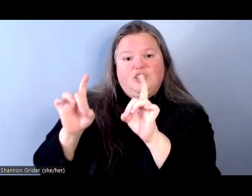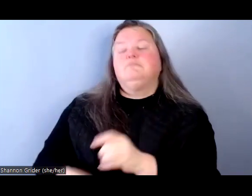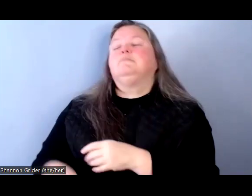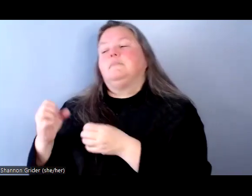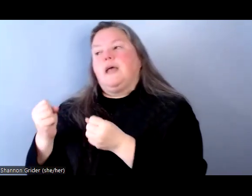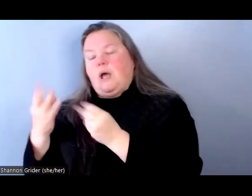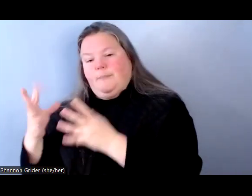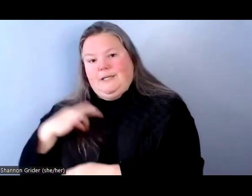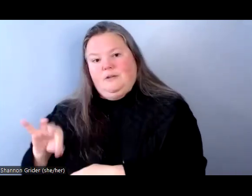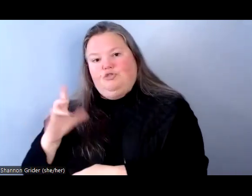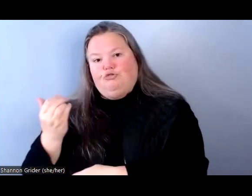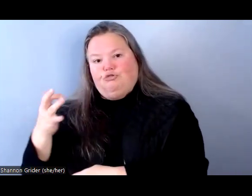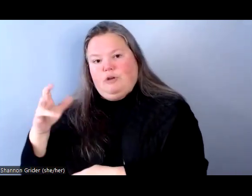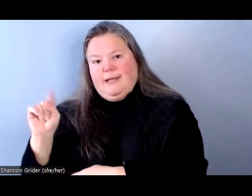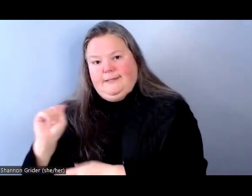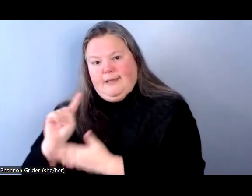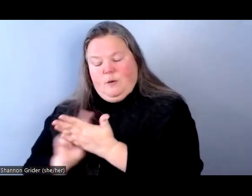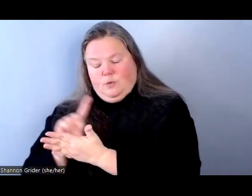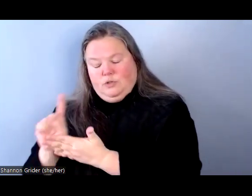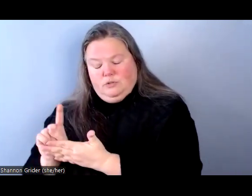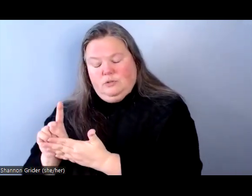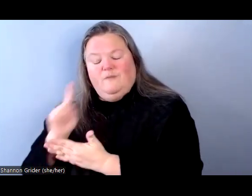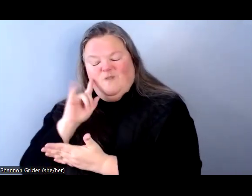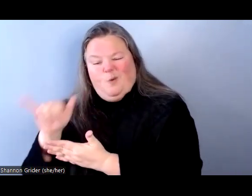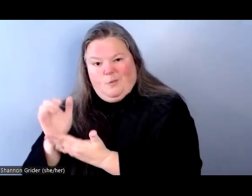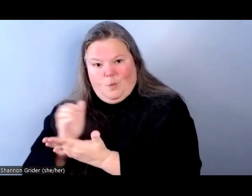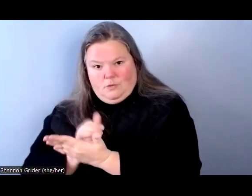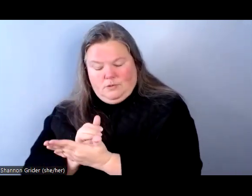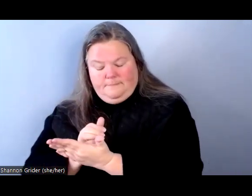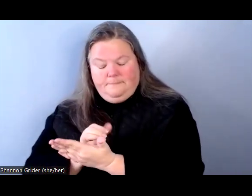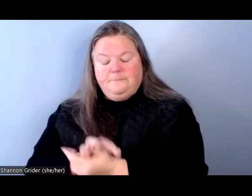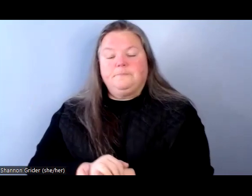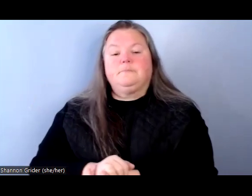the number of credit hours that you earned for the course.